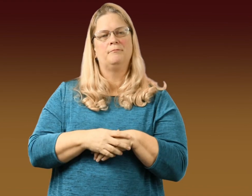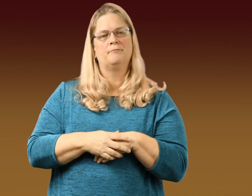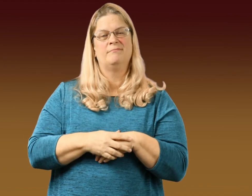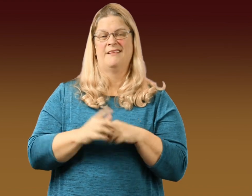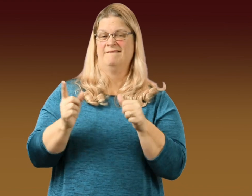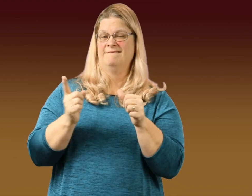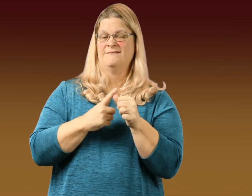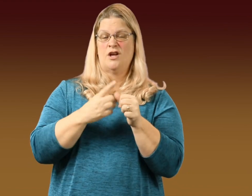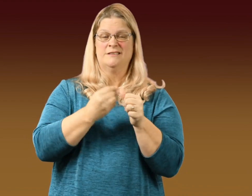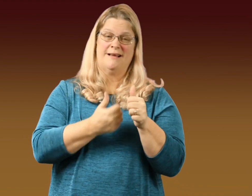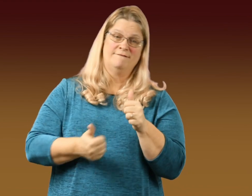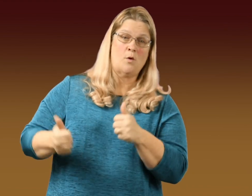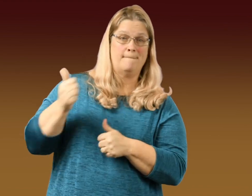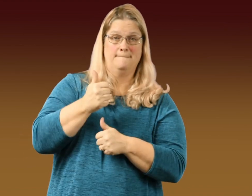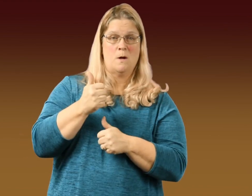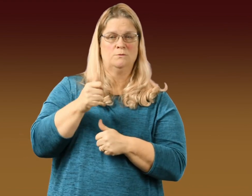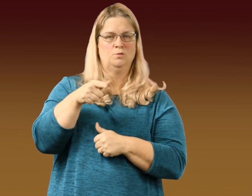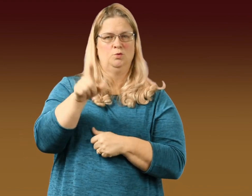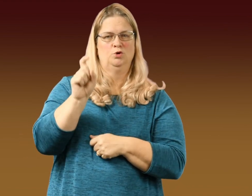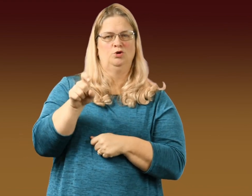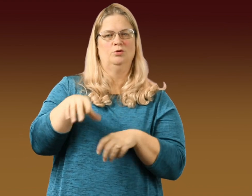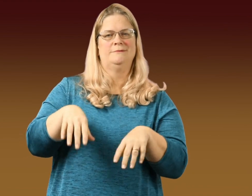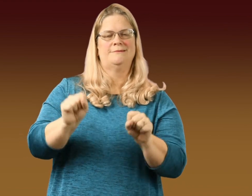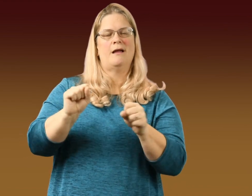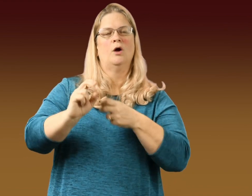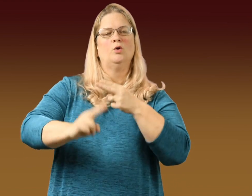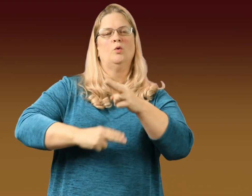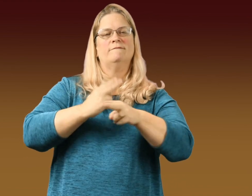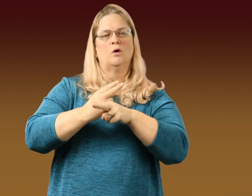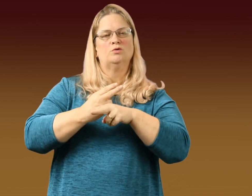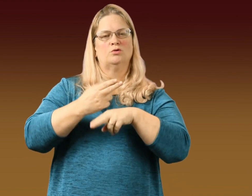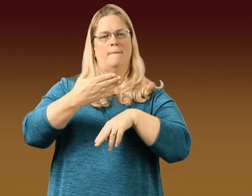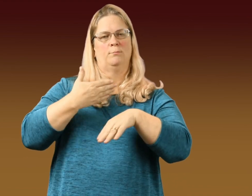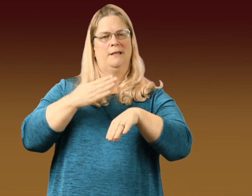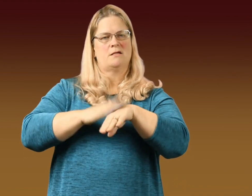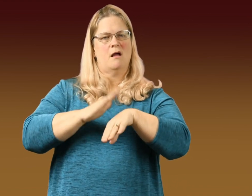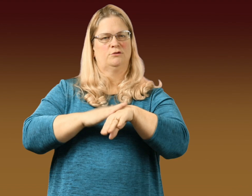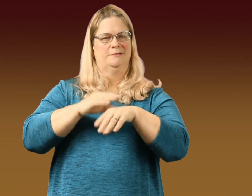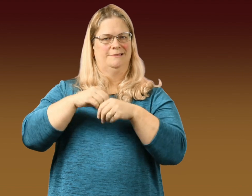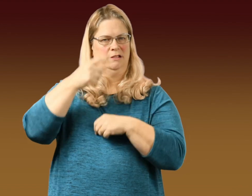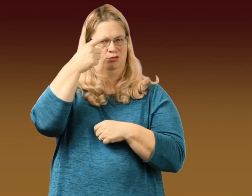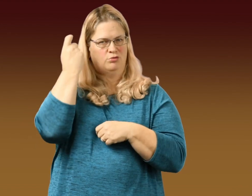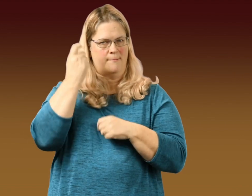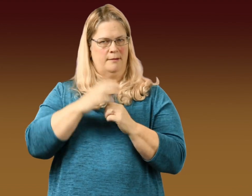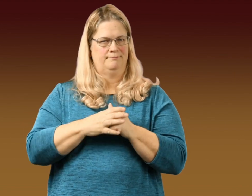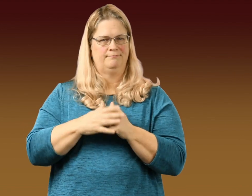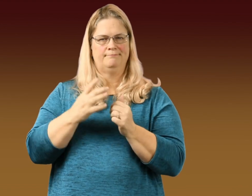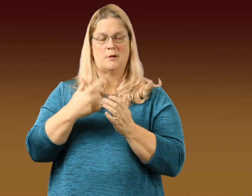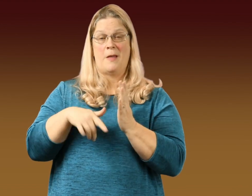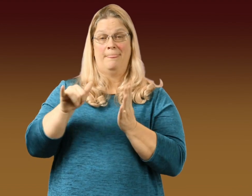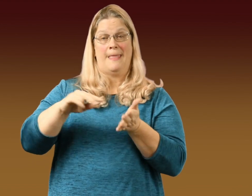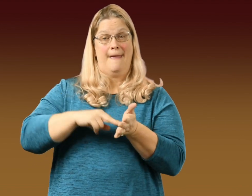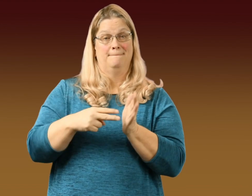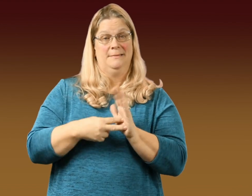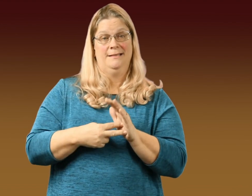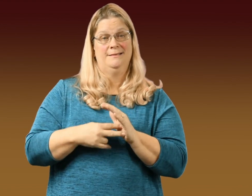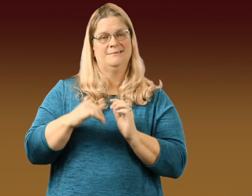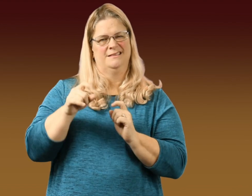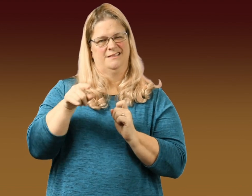It's important to consider how. First and foremost, you should take universal precautions in trauma.